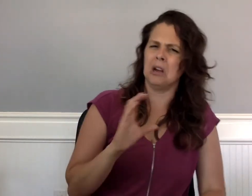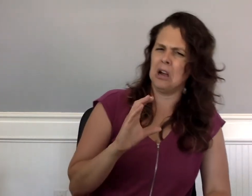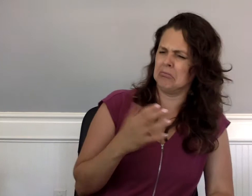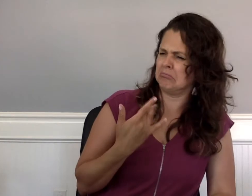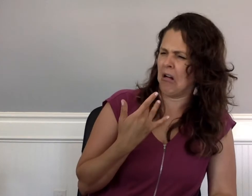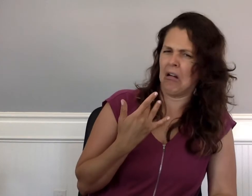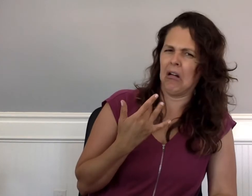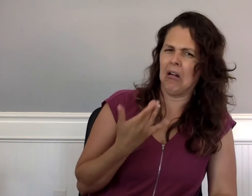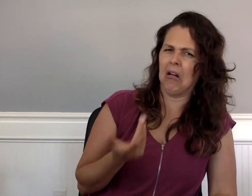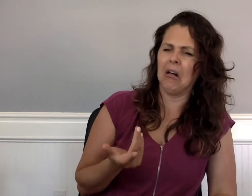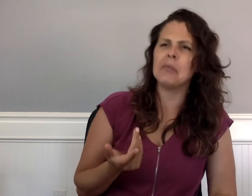“Why?” Charlie asked.